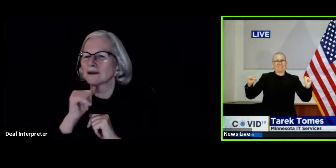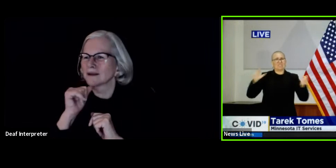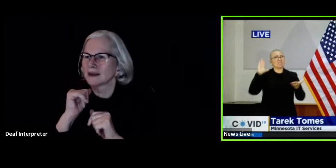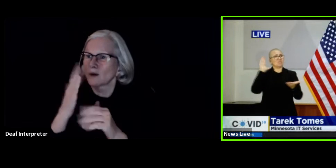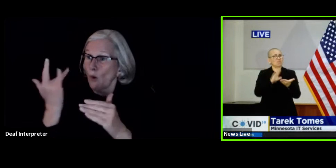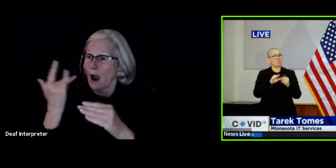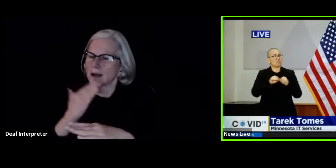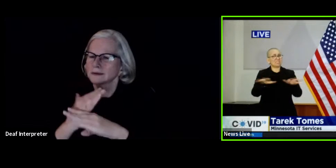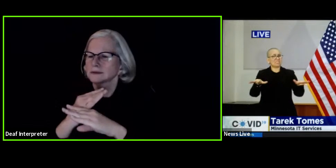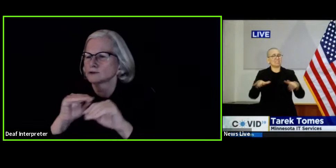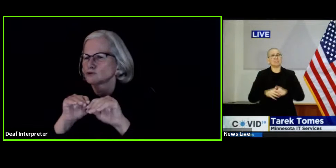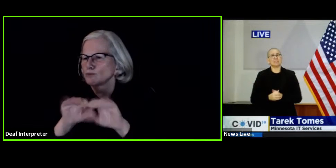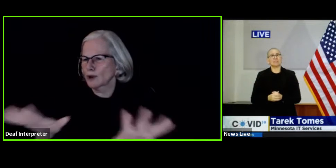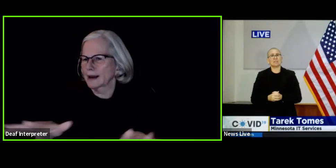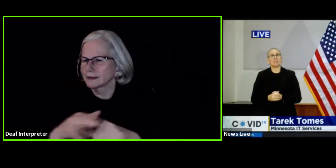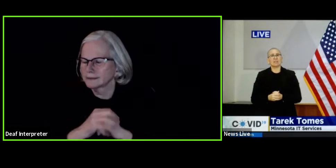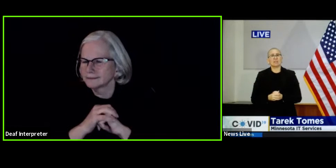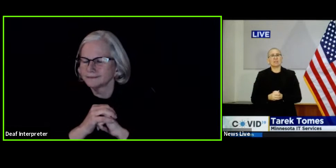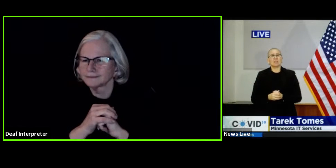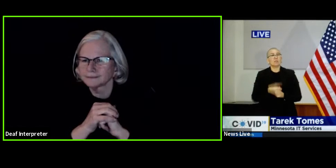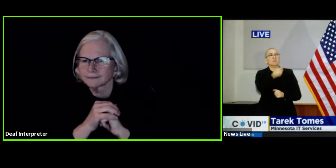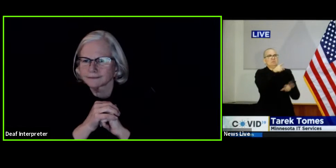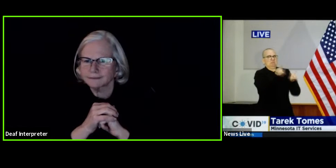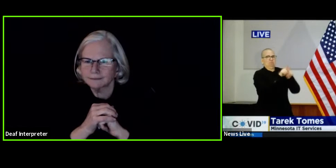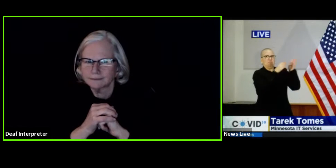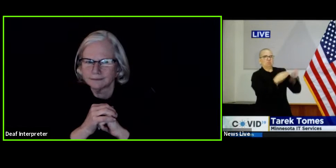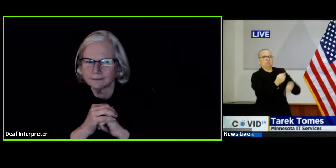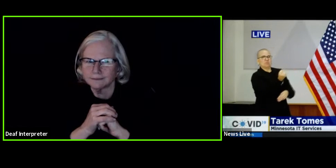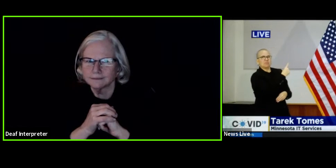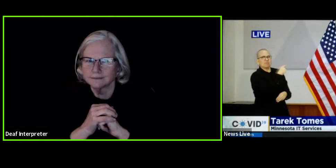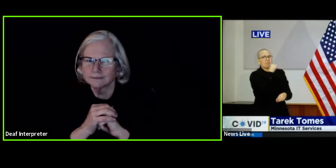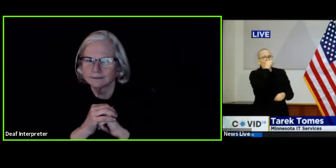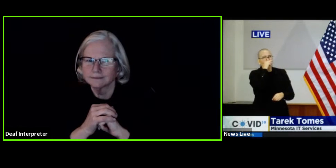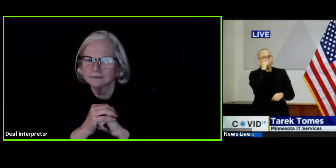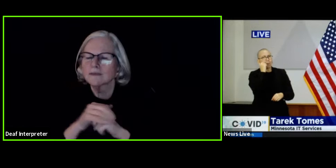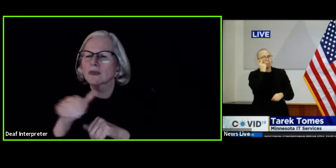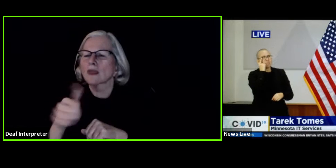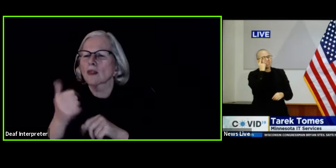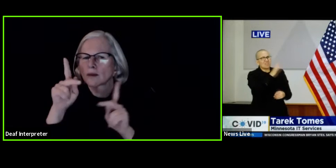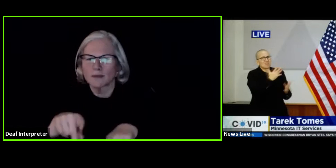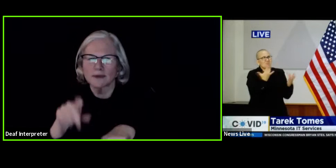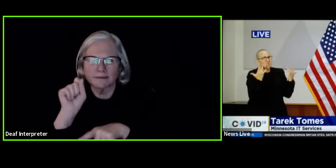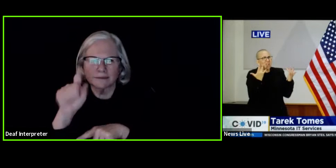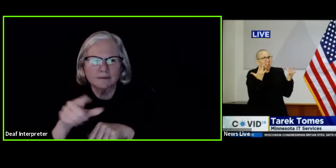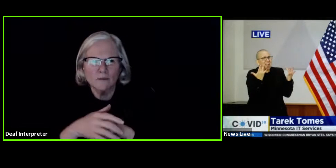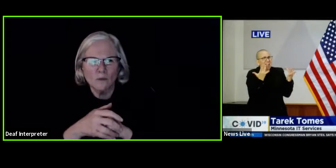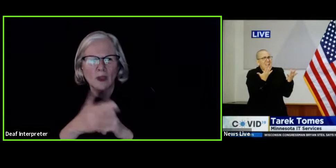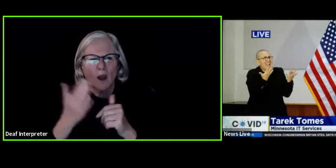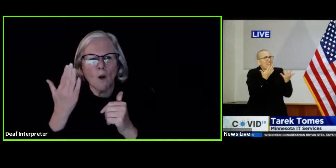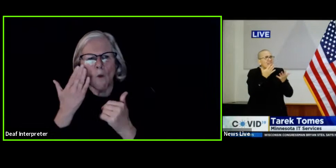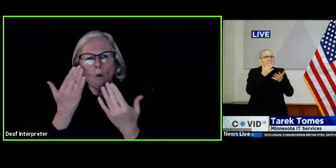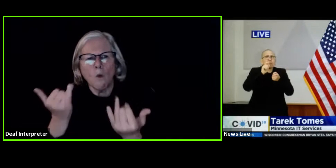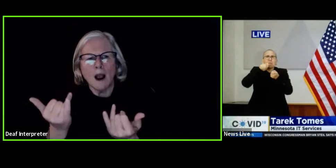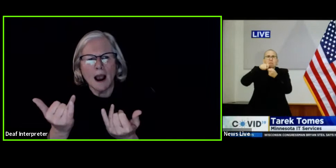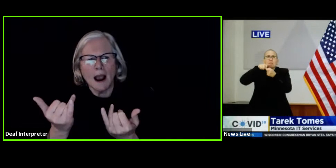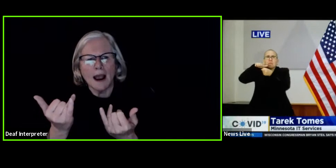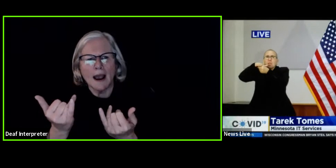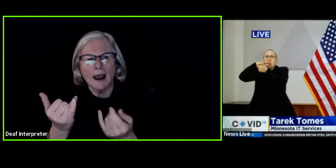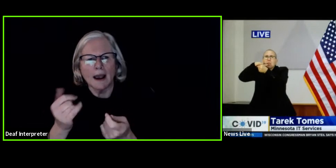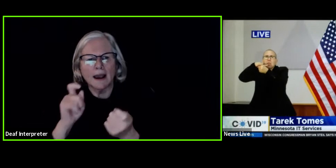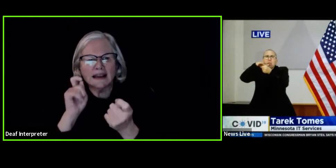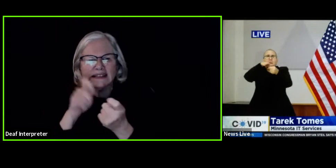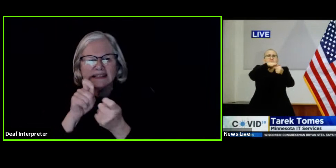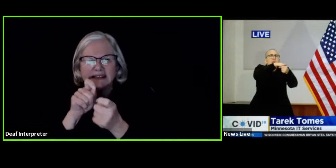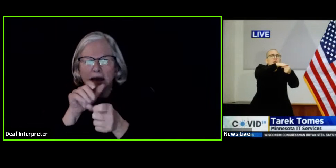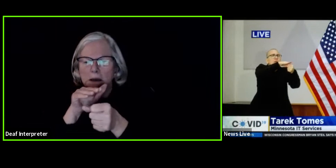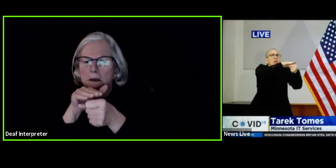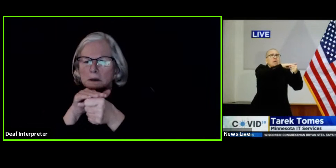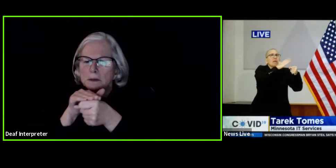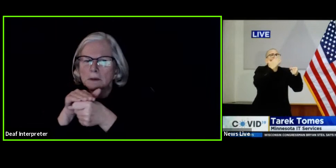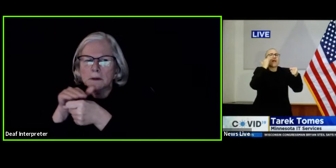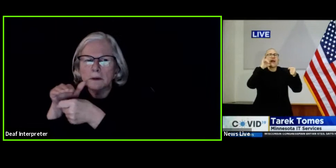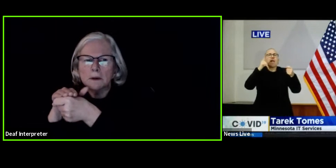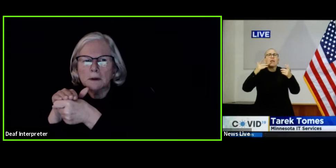≫ REPORTER ASKING QUESTION OFF MIC ] [ Indiscernible ]